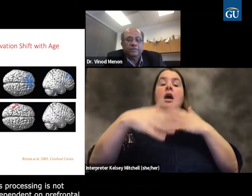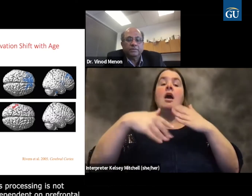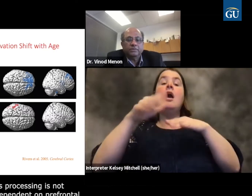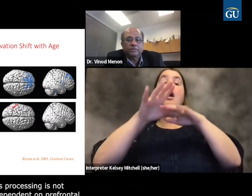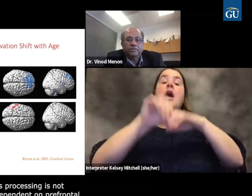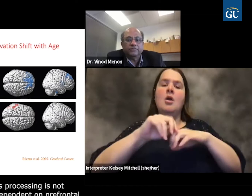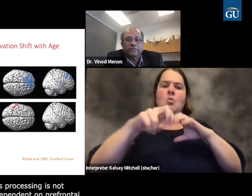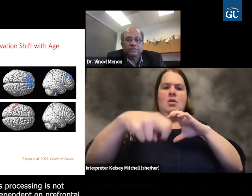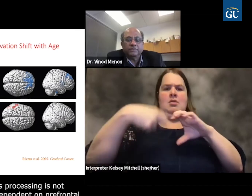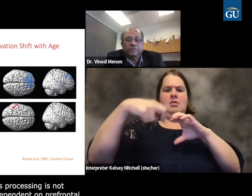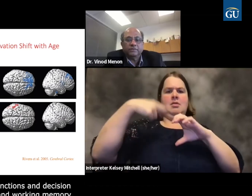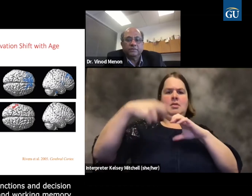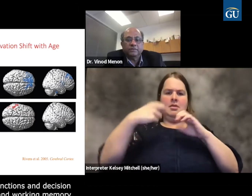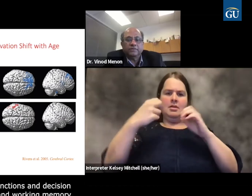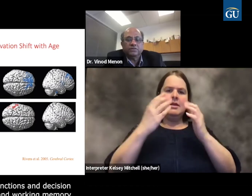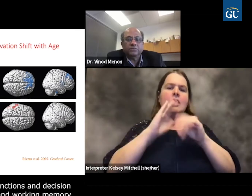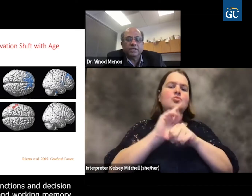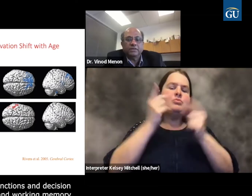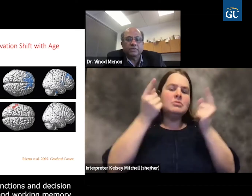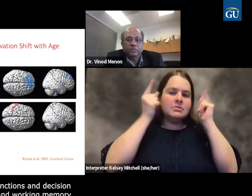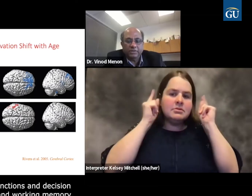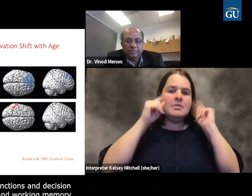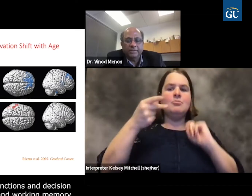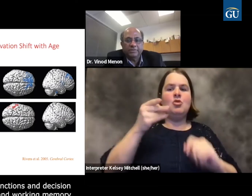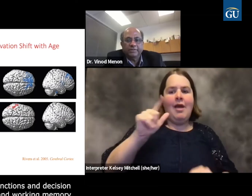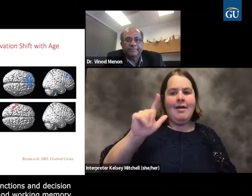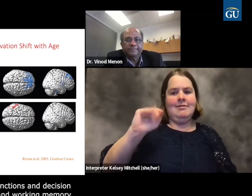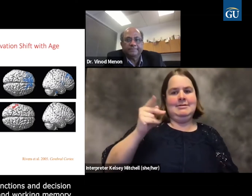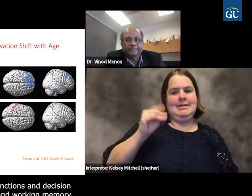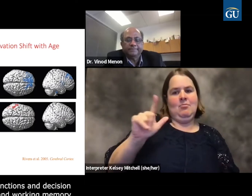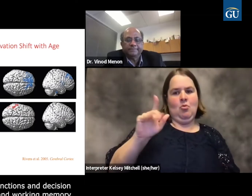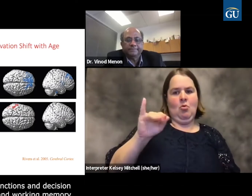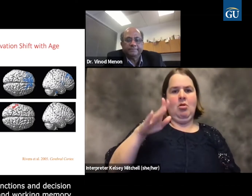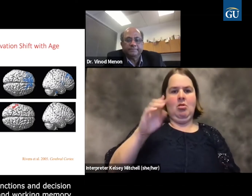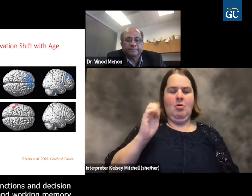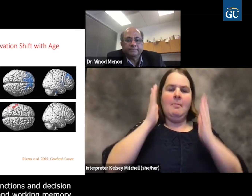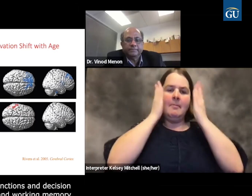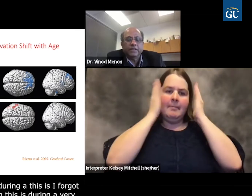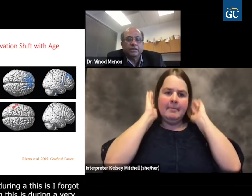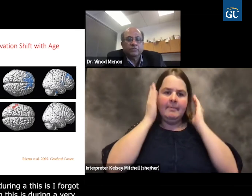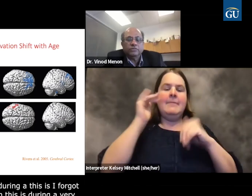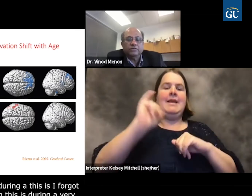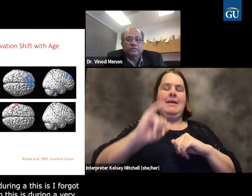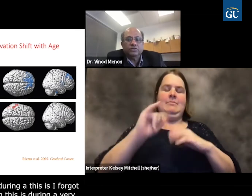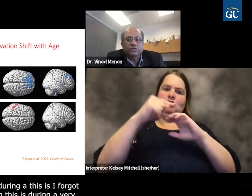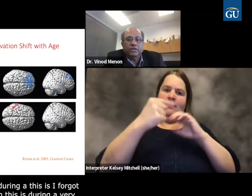on prefrontal cortex functions and